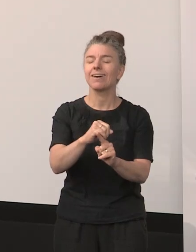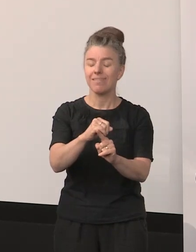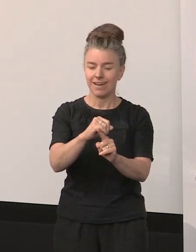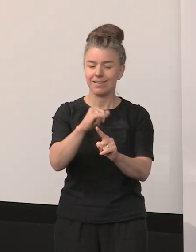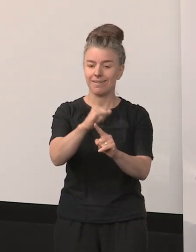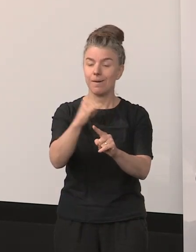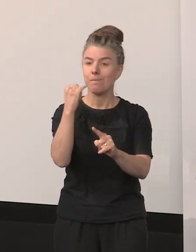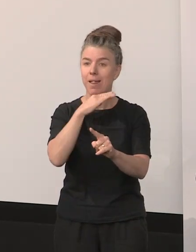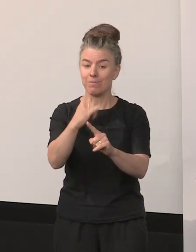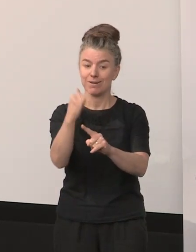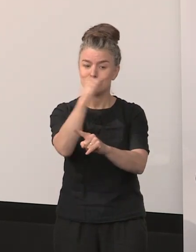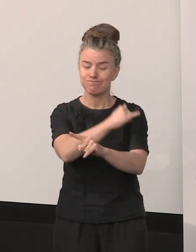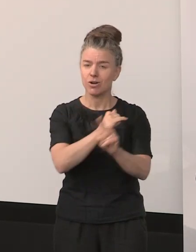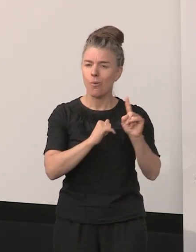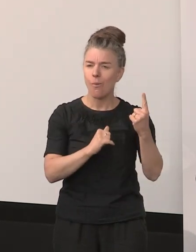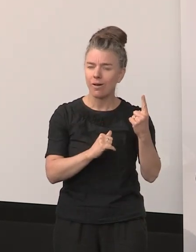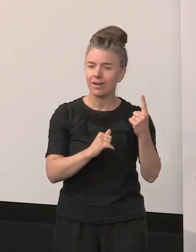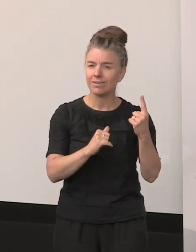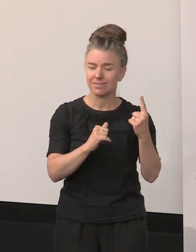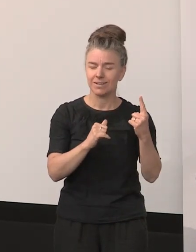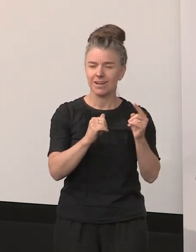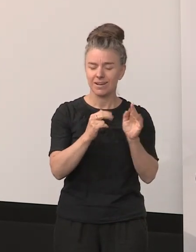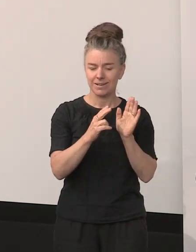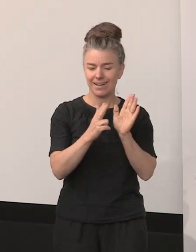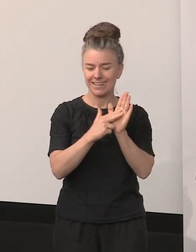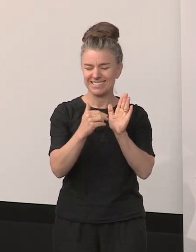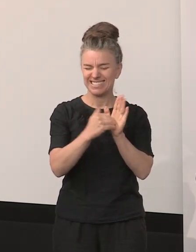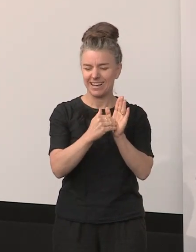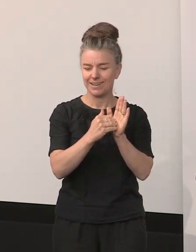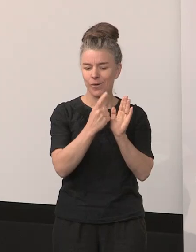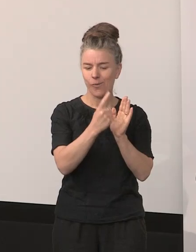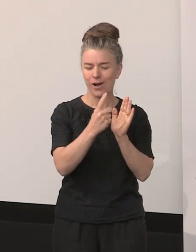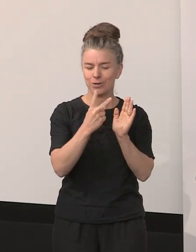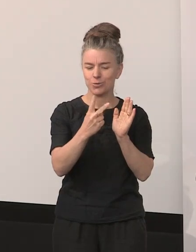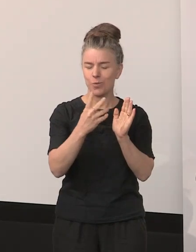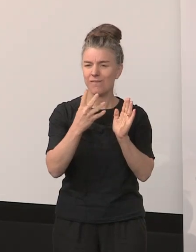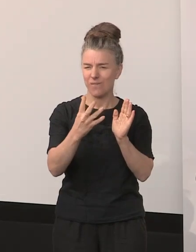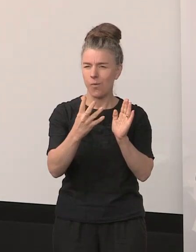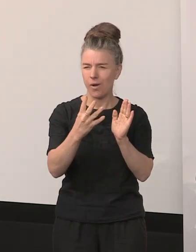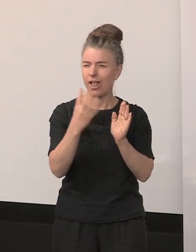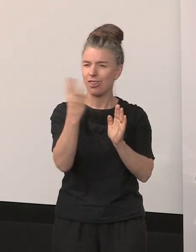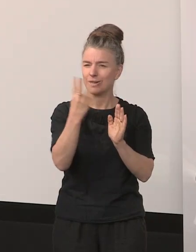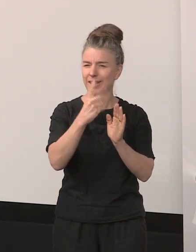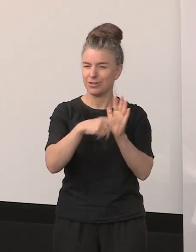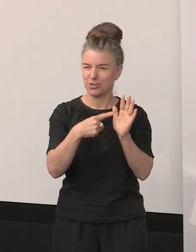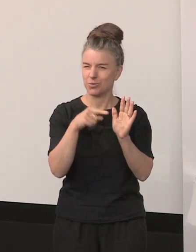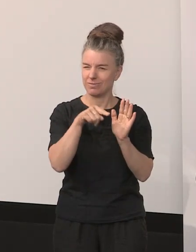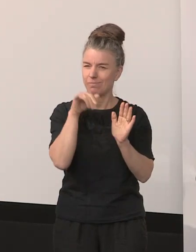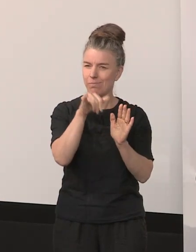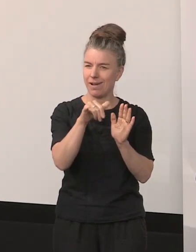Doha, and then from Doha to Melbourne on June 11. And then